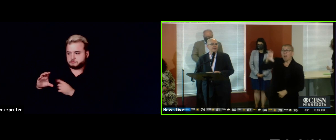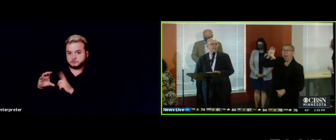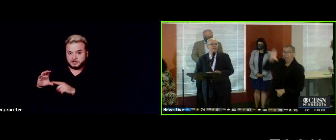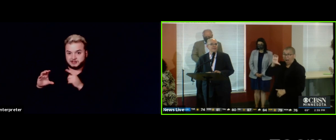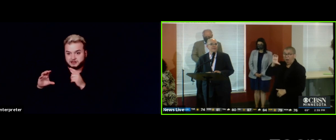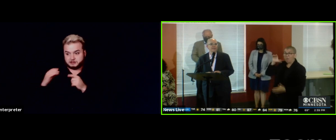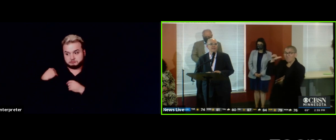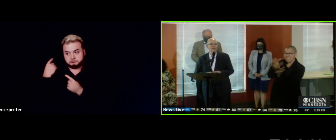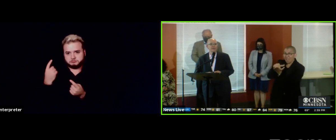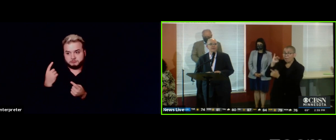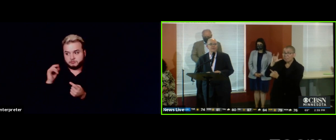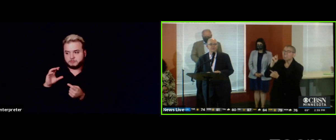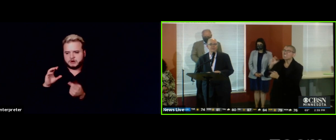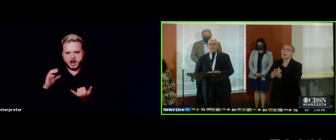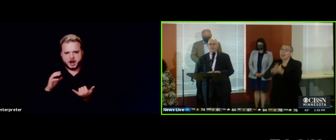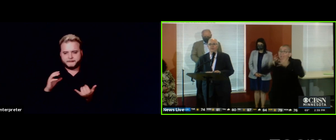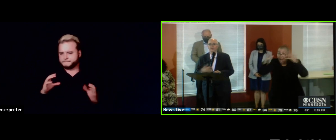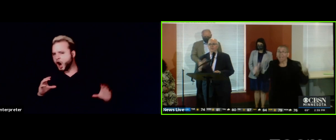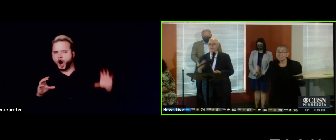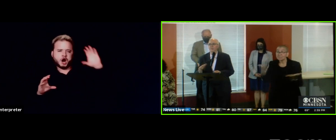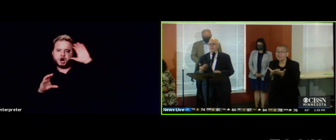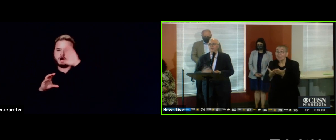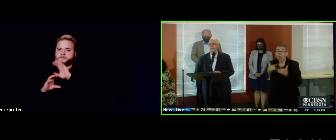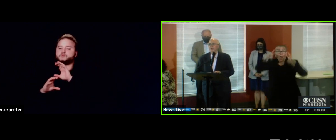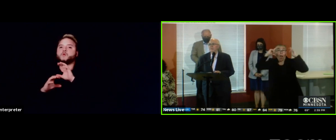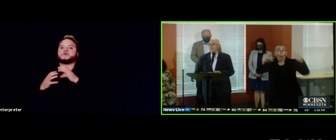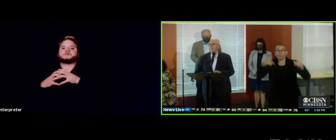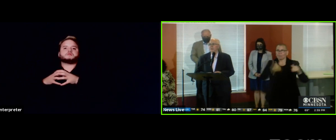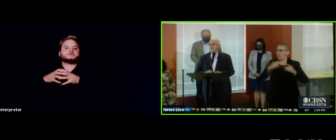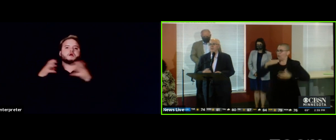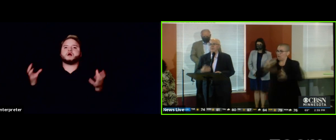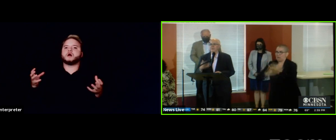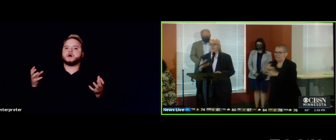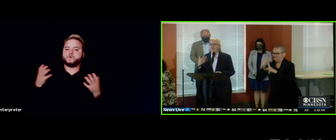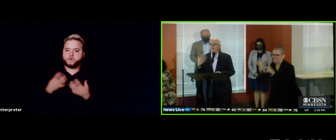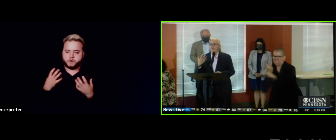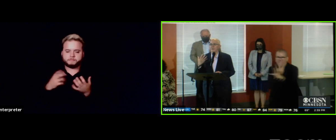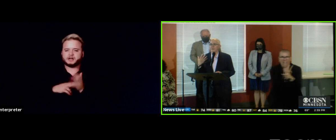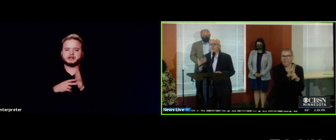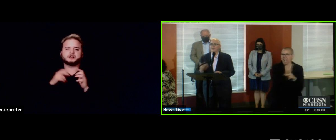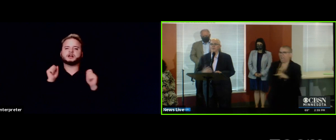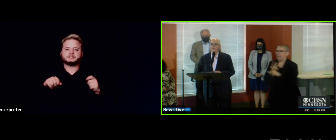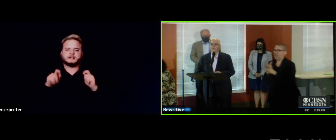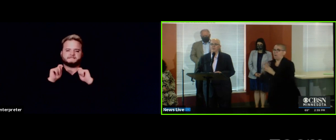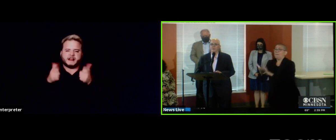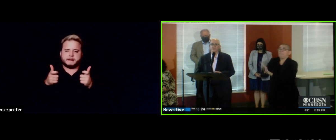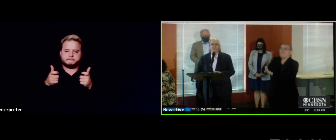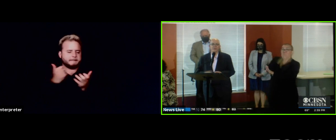we can get it out with the speed that helps people before they face an eviction when the